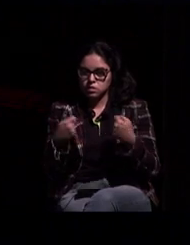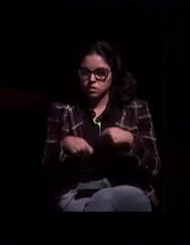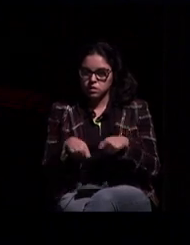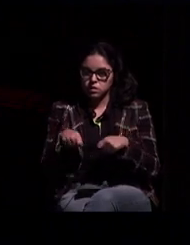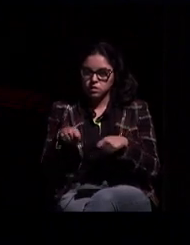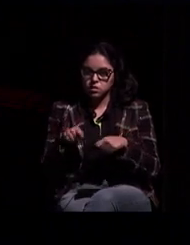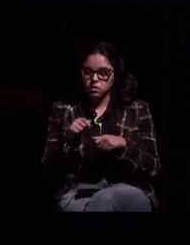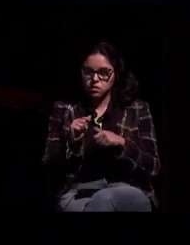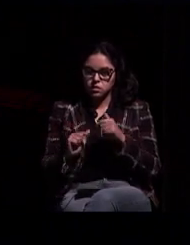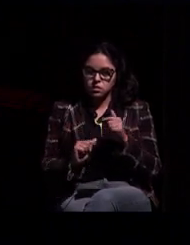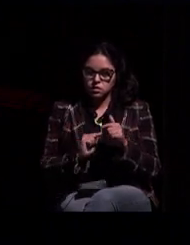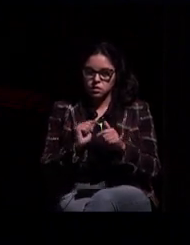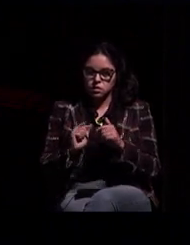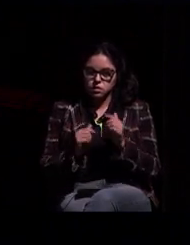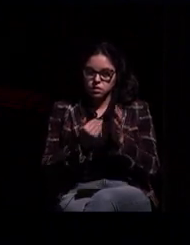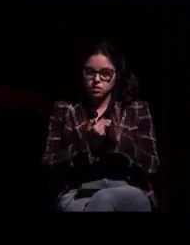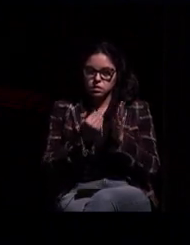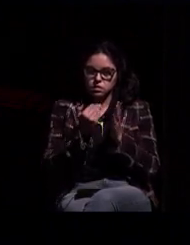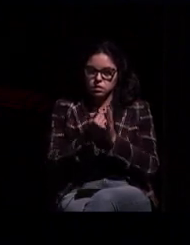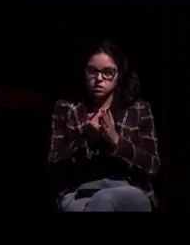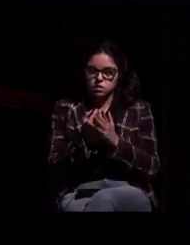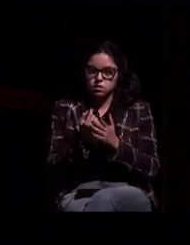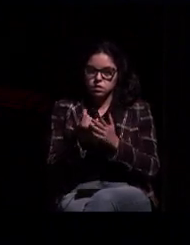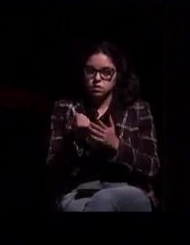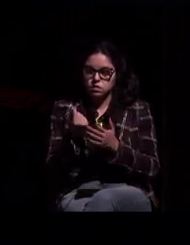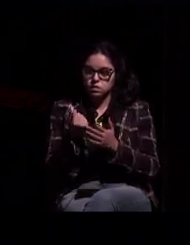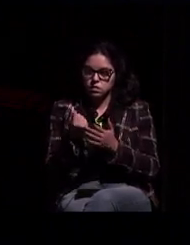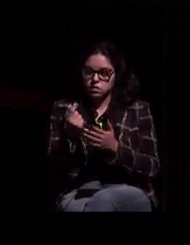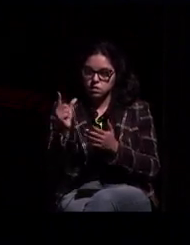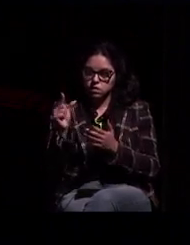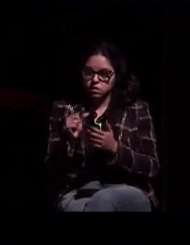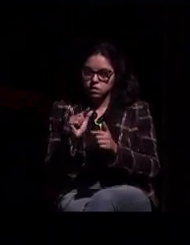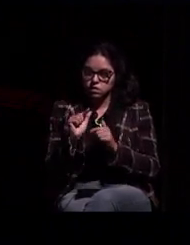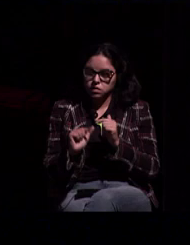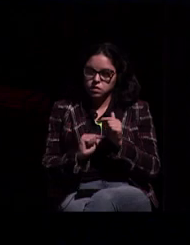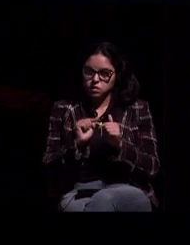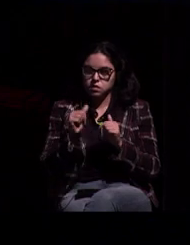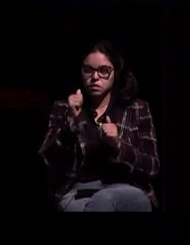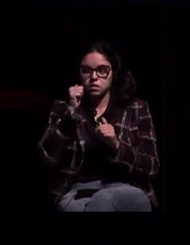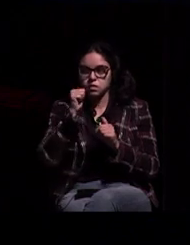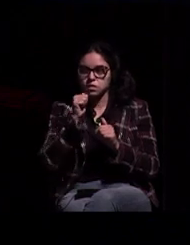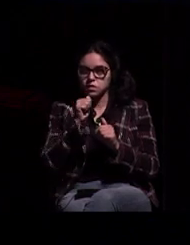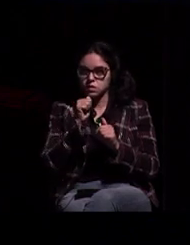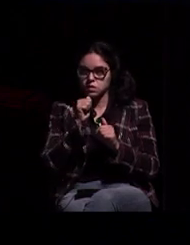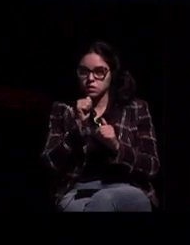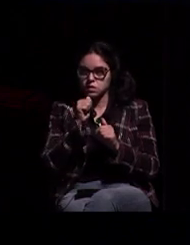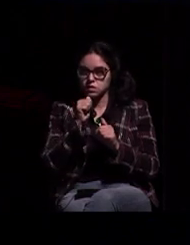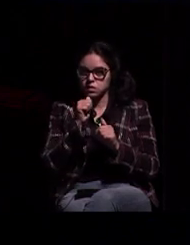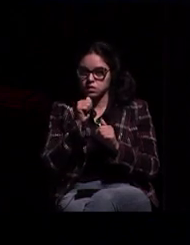We are talking about women performing tasks that can be associated with housework.